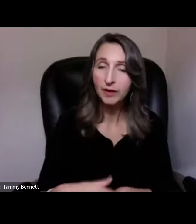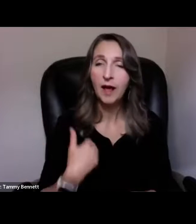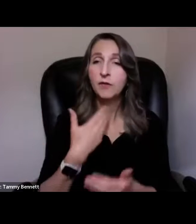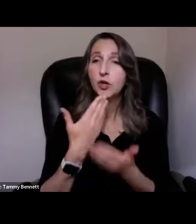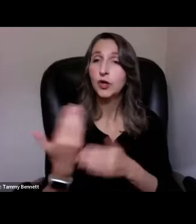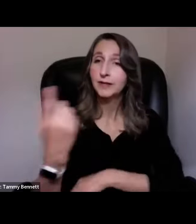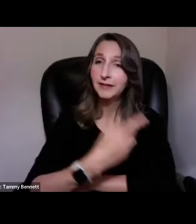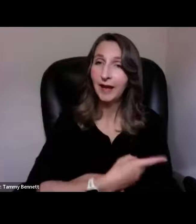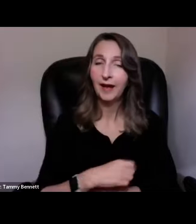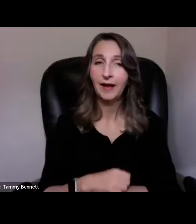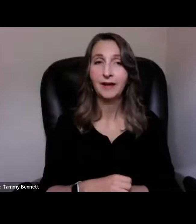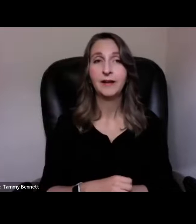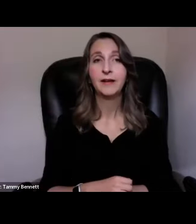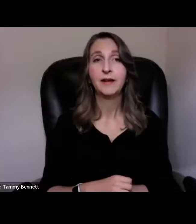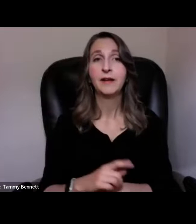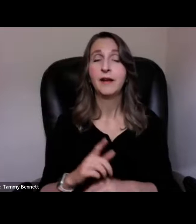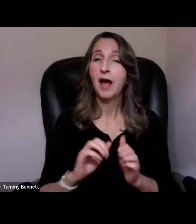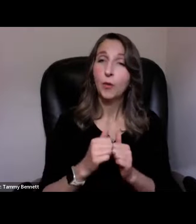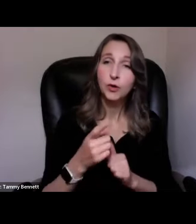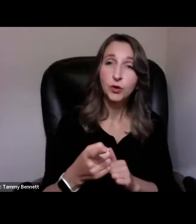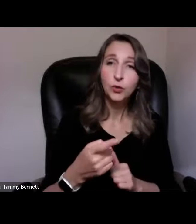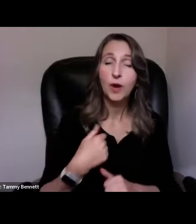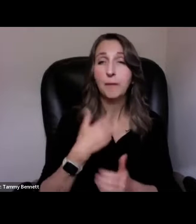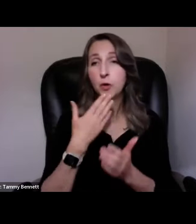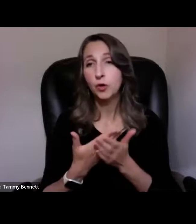What is your day? "How are you" "I'm fine" "I'm good" and bad and sick?